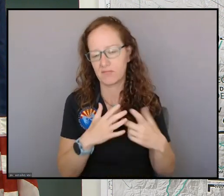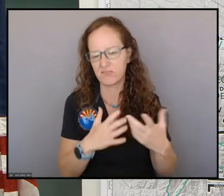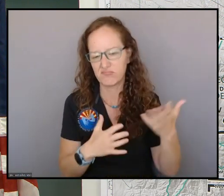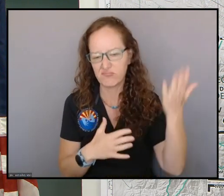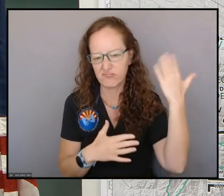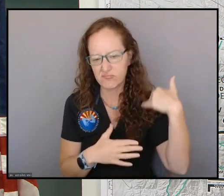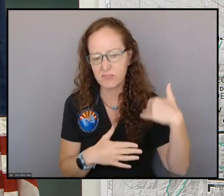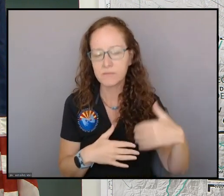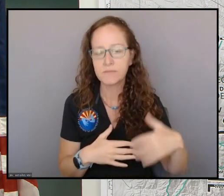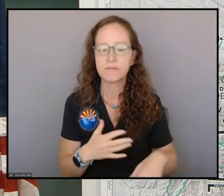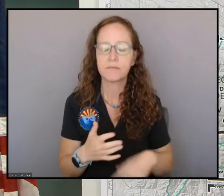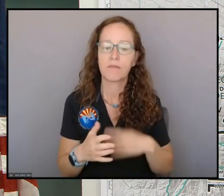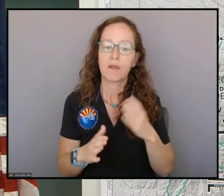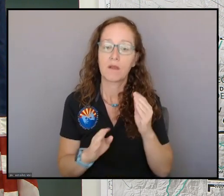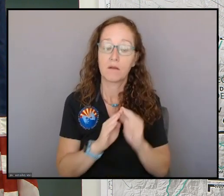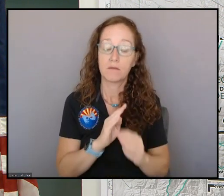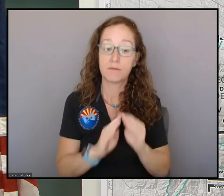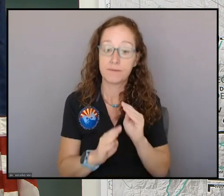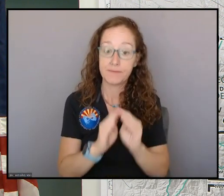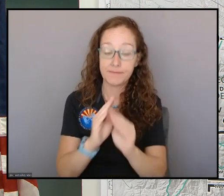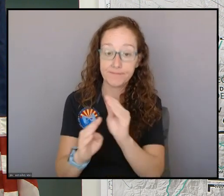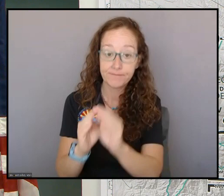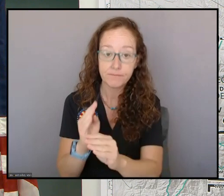doing is we're looking at trying to undo or fix some of